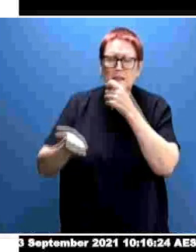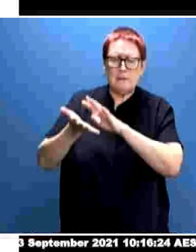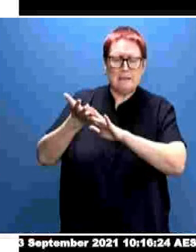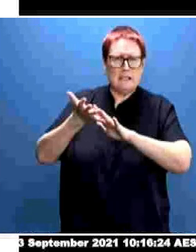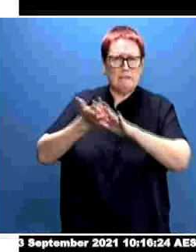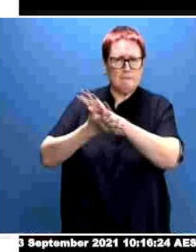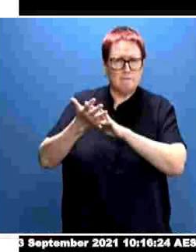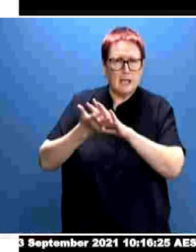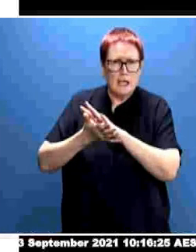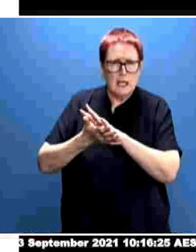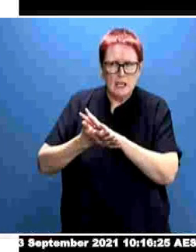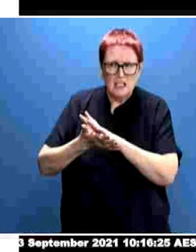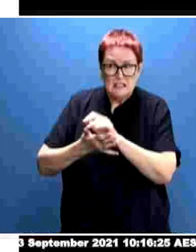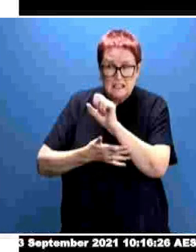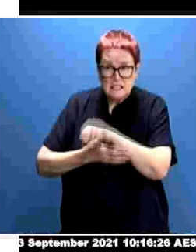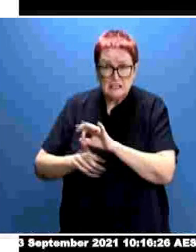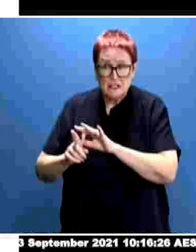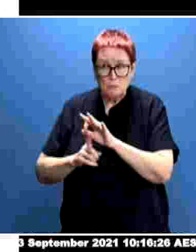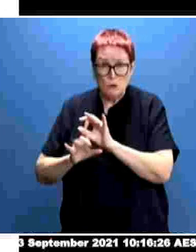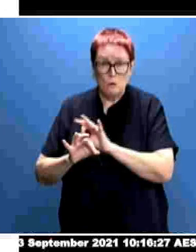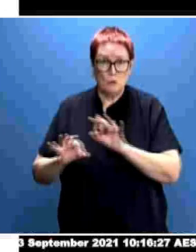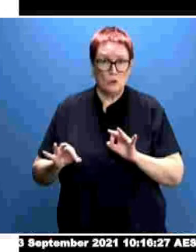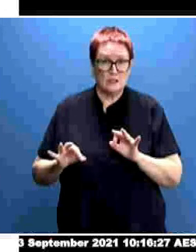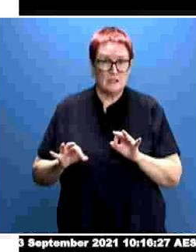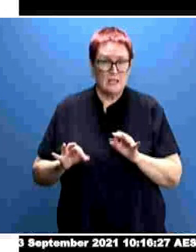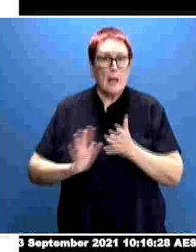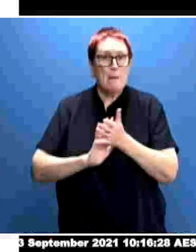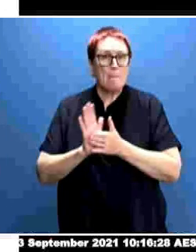it begs the question of 'How long does a therapeutic intervention take?'